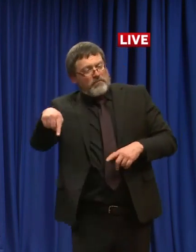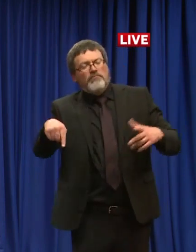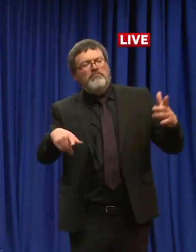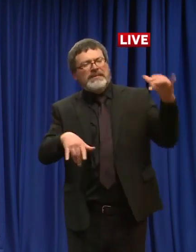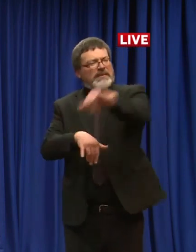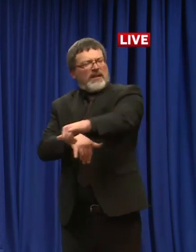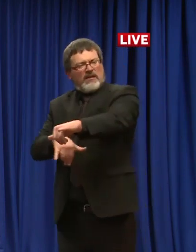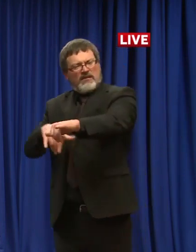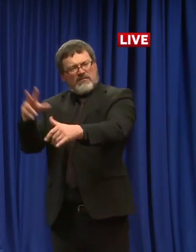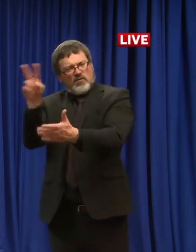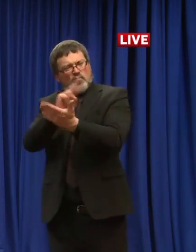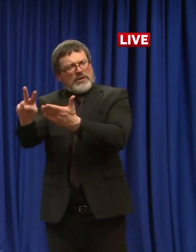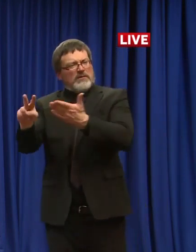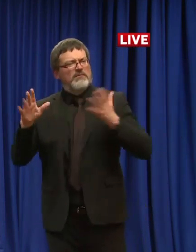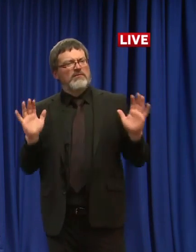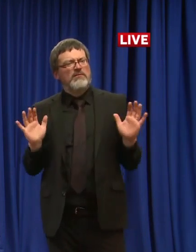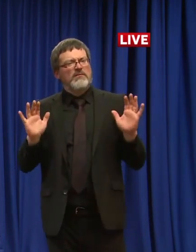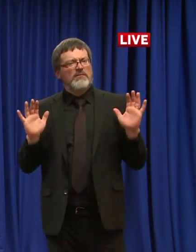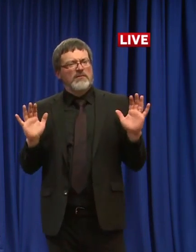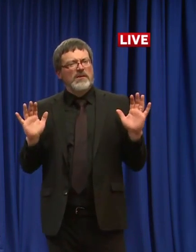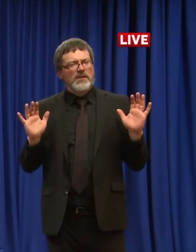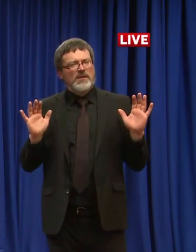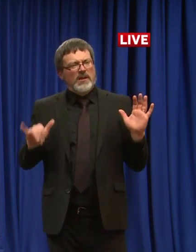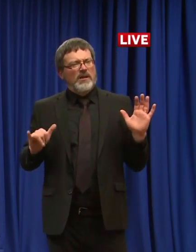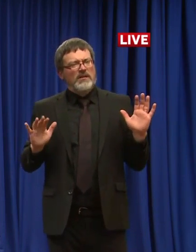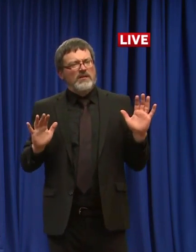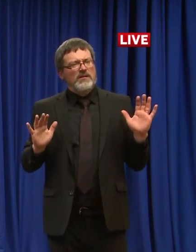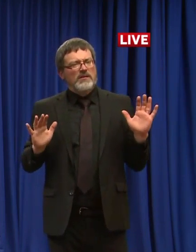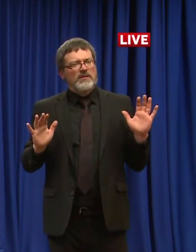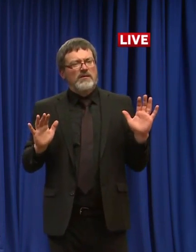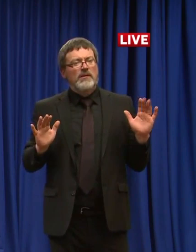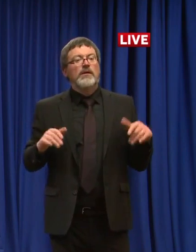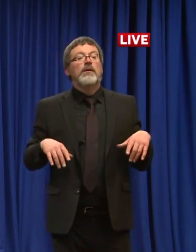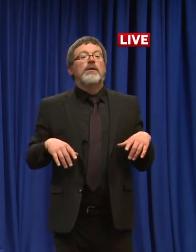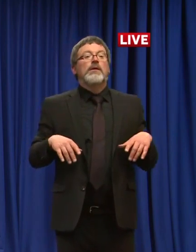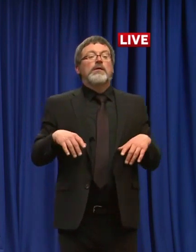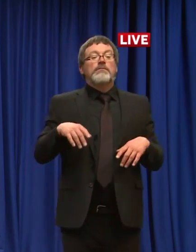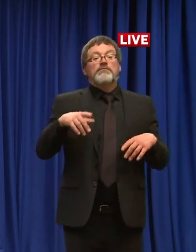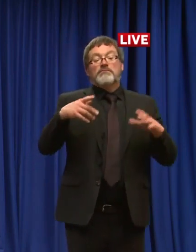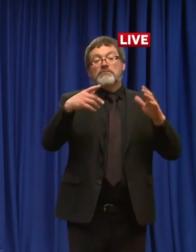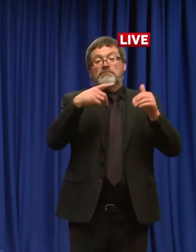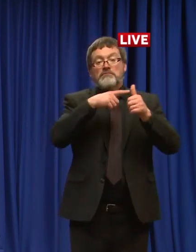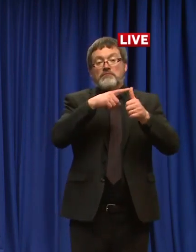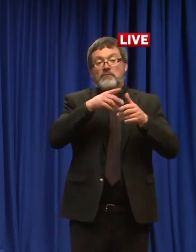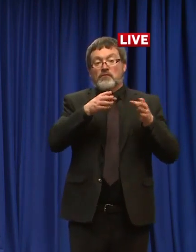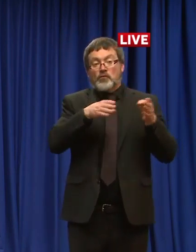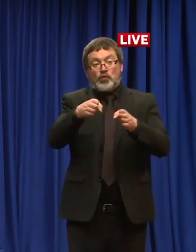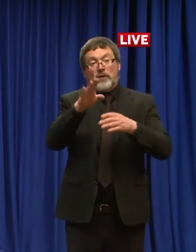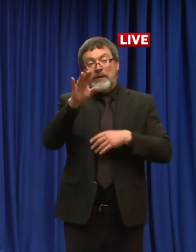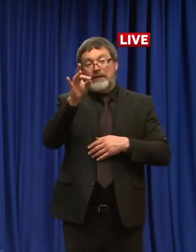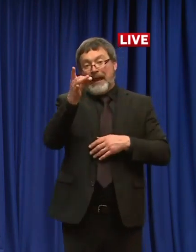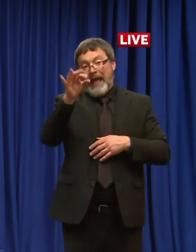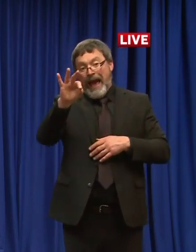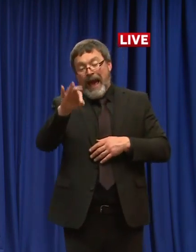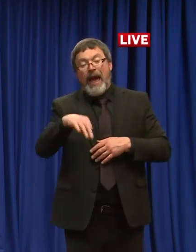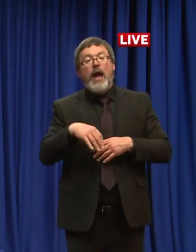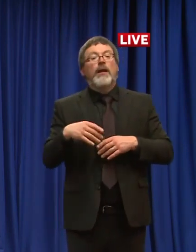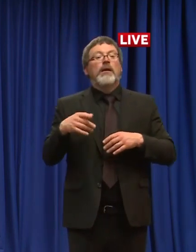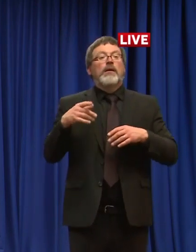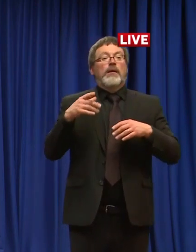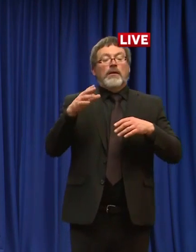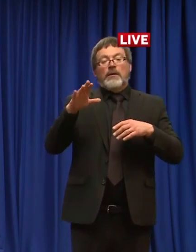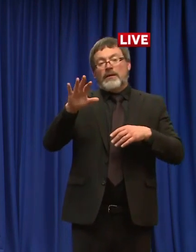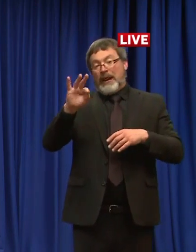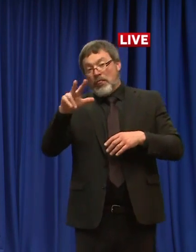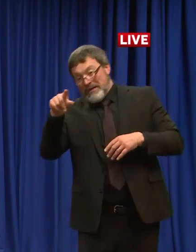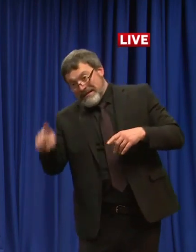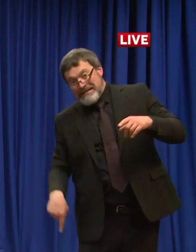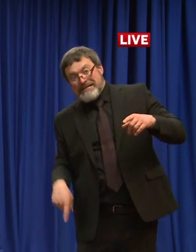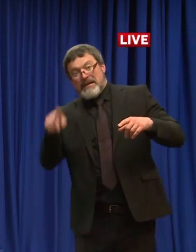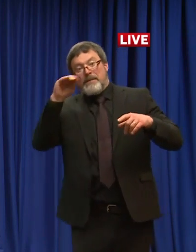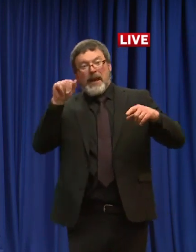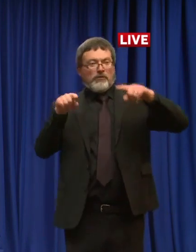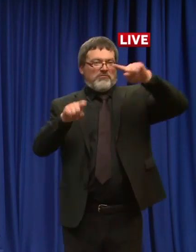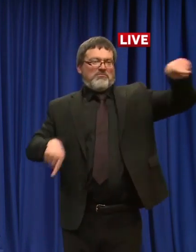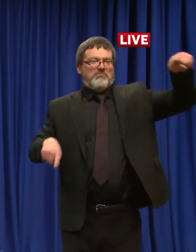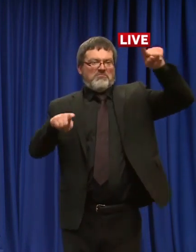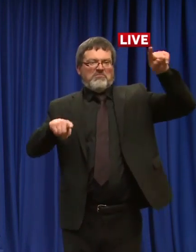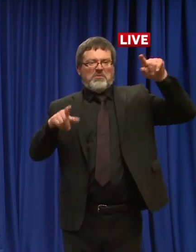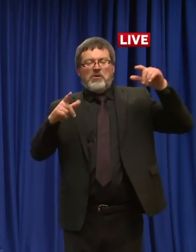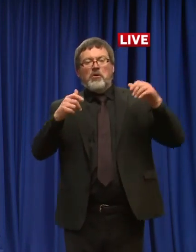SO IT’S JUST REITERATING THAT MESSAGE AND ELEVATING IT ON ALL ELECTRONIC SIGNS SPECIFICALLY AROUND THOSE GATEWAY POINTS ROUTE 89 INTO VERMONT OR 93 OR 95 OUT OF MASSACHUSETTS IN